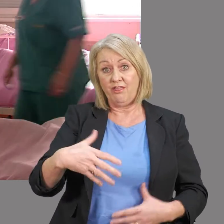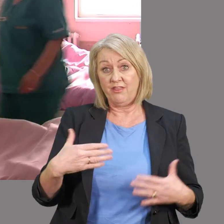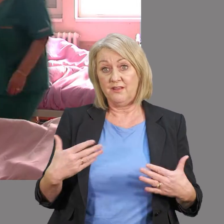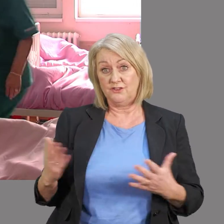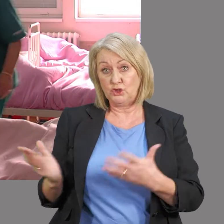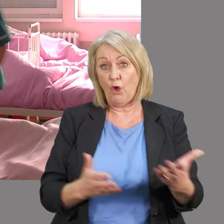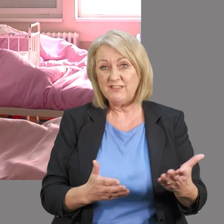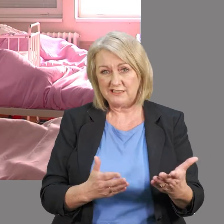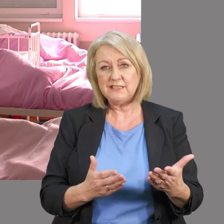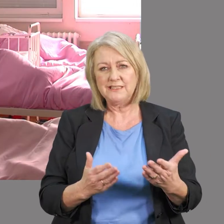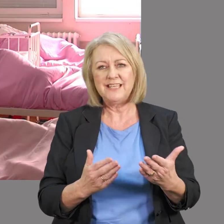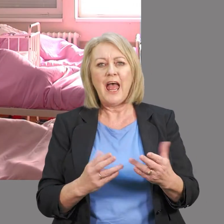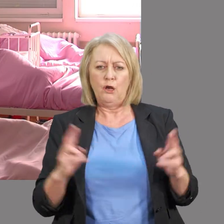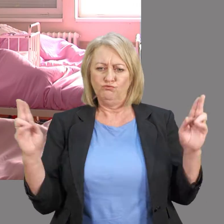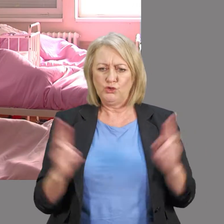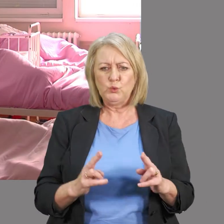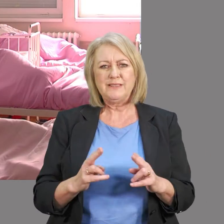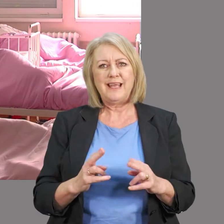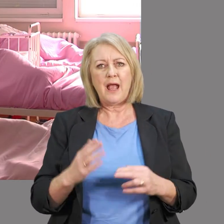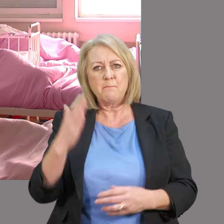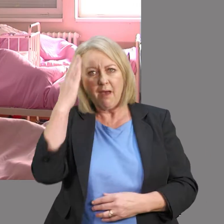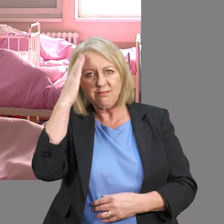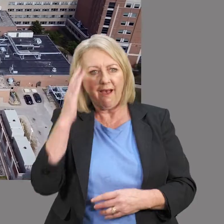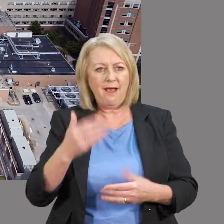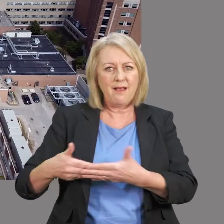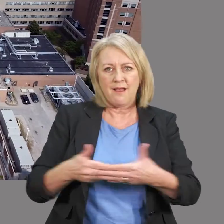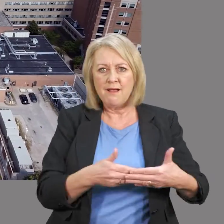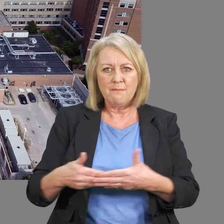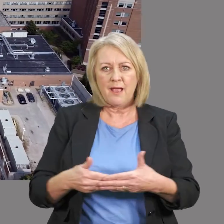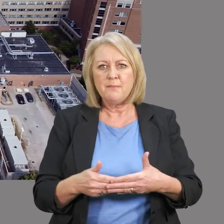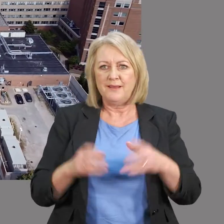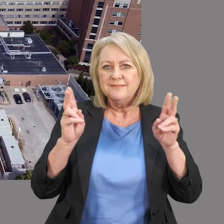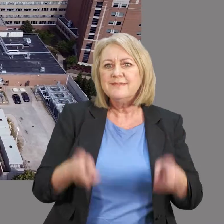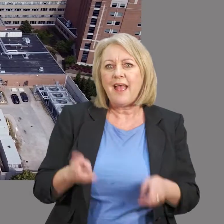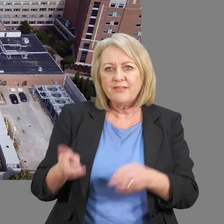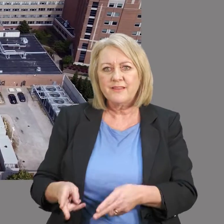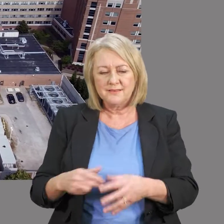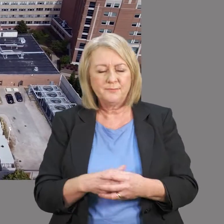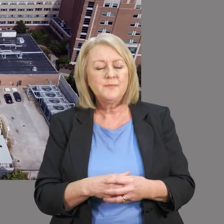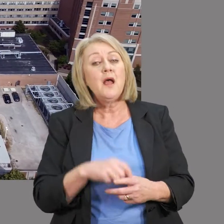maternal and newborn mortality. However, a substantial unfinished agenda remains